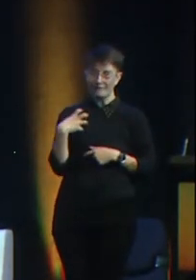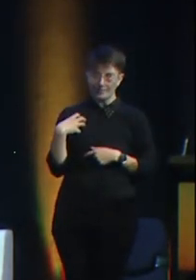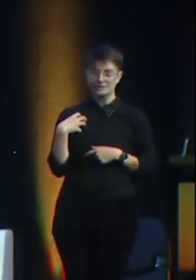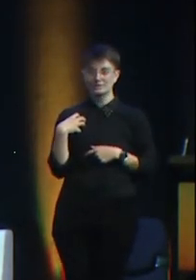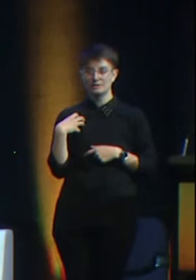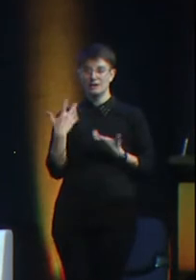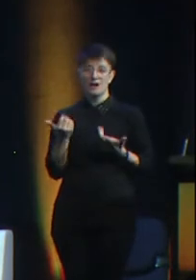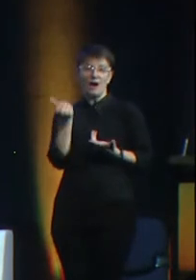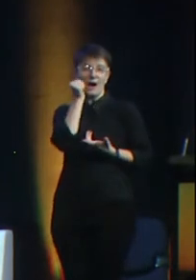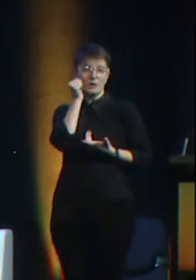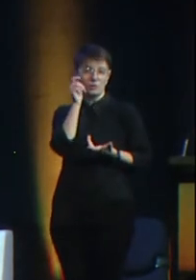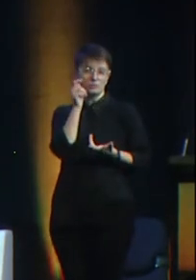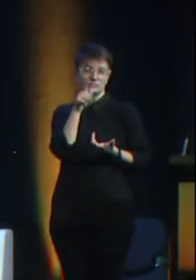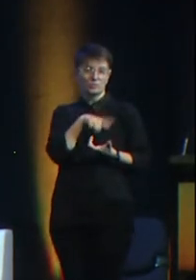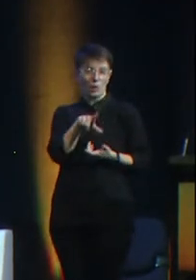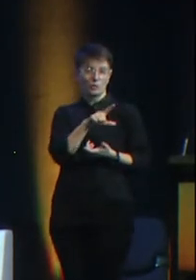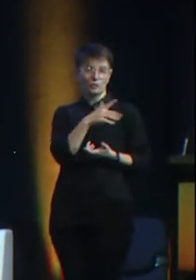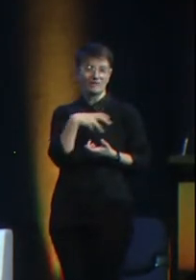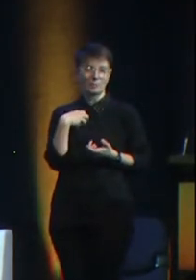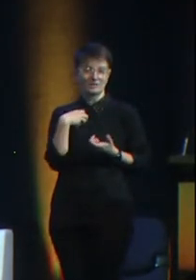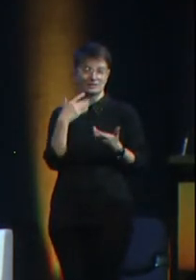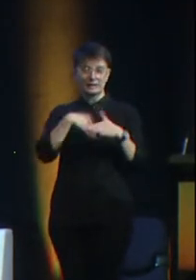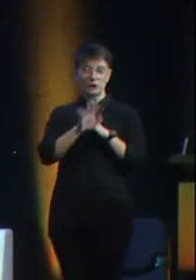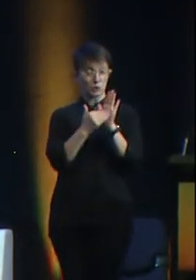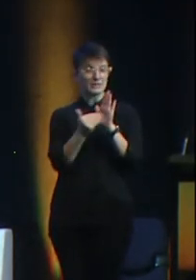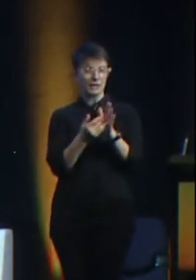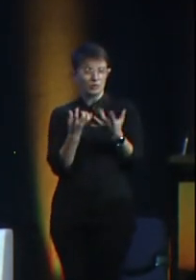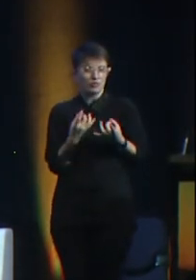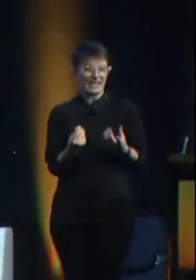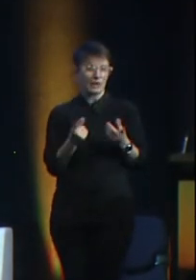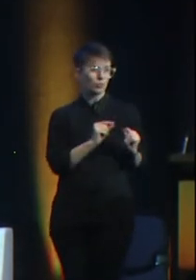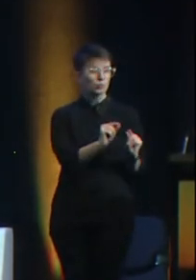on this particular space and have climate change for instance as a key priority of work